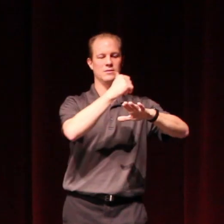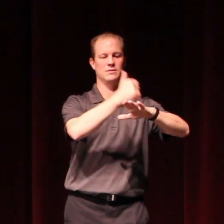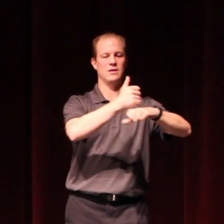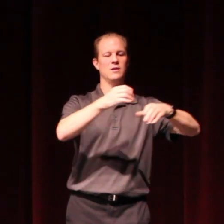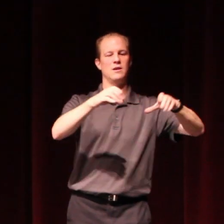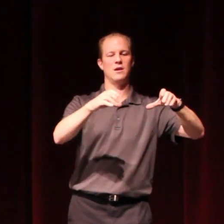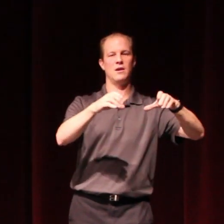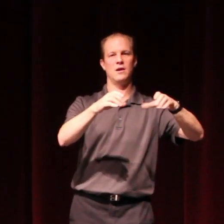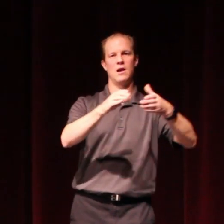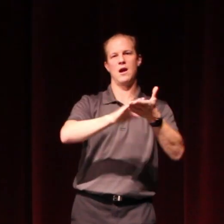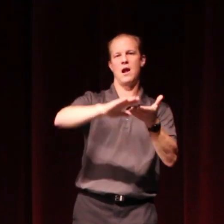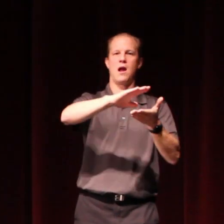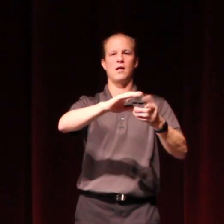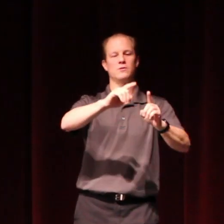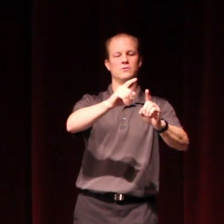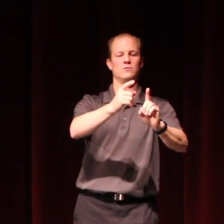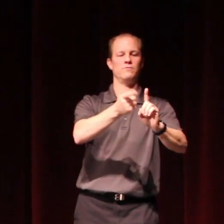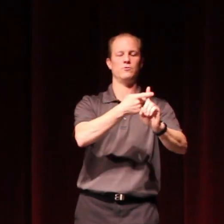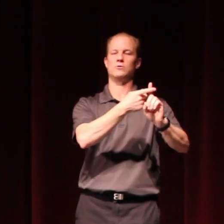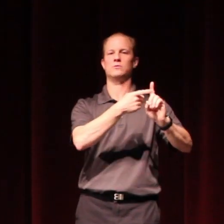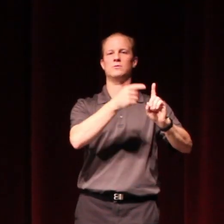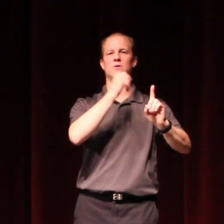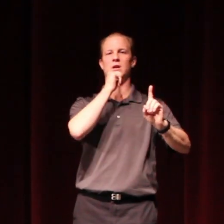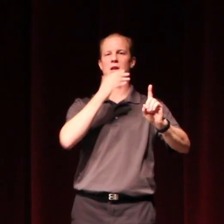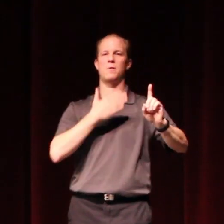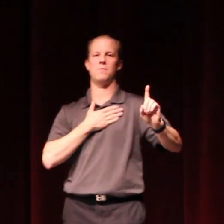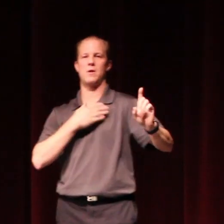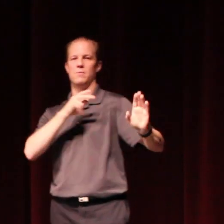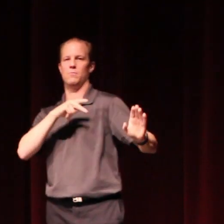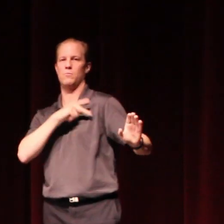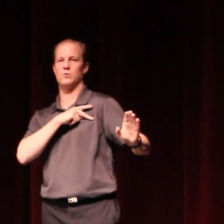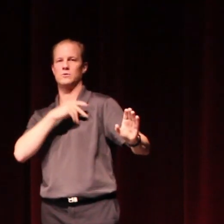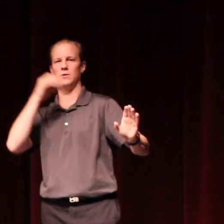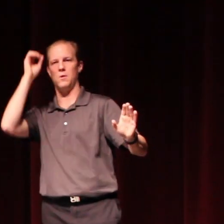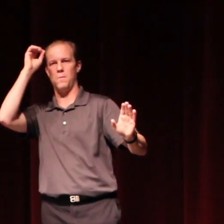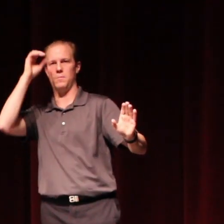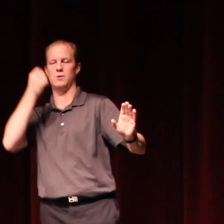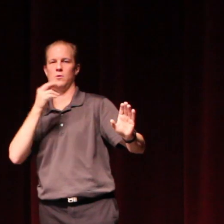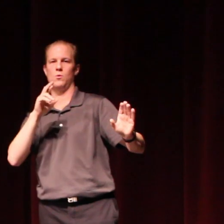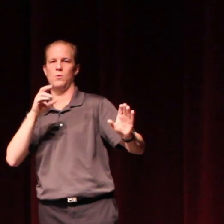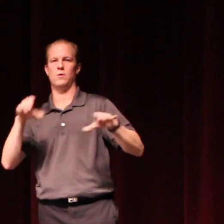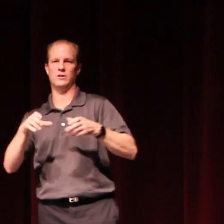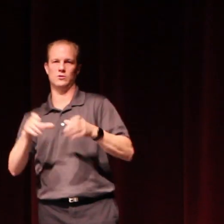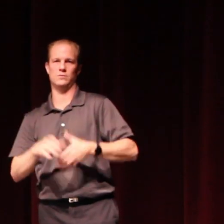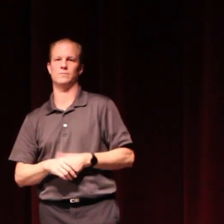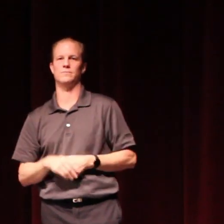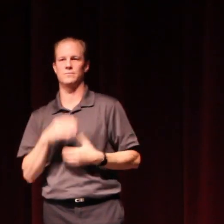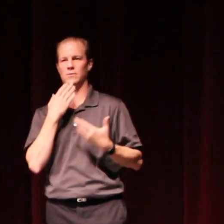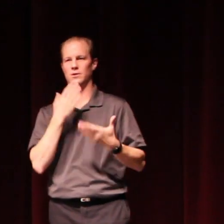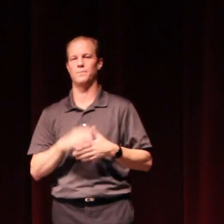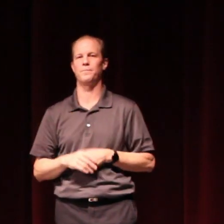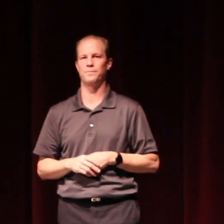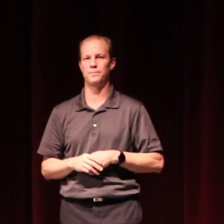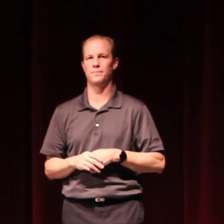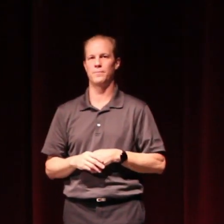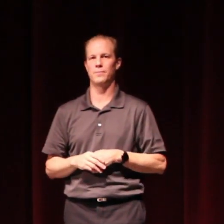own personal opinions or actions. Thank you. Next is Duane LeBrun.